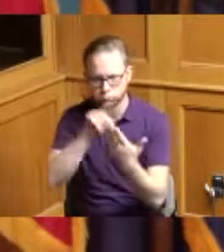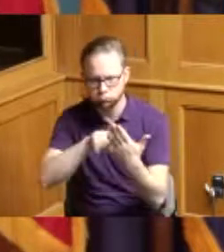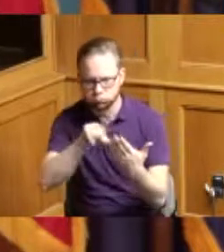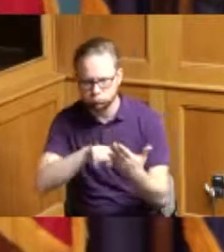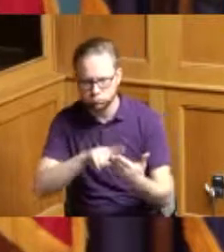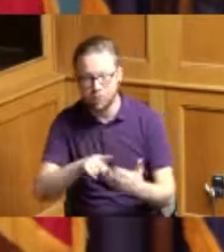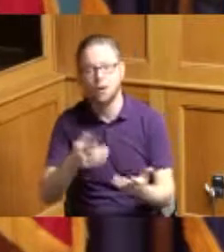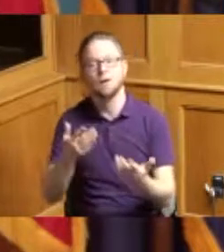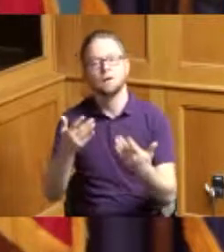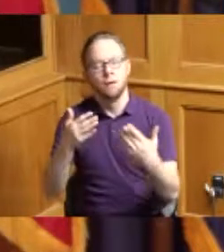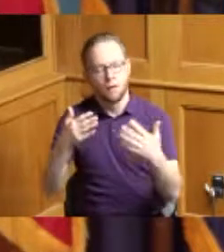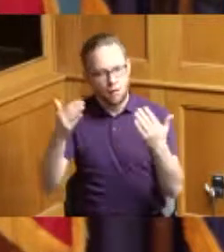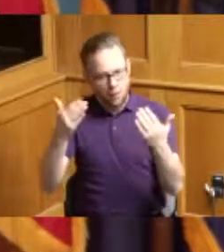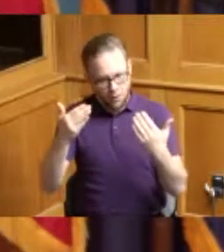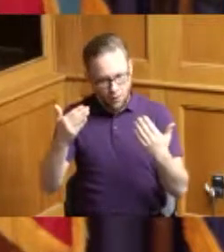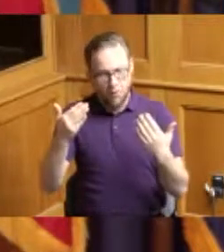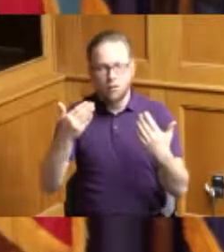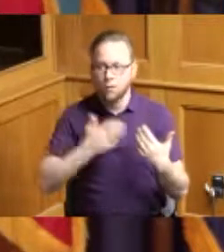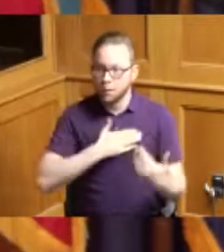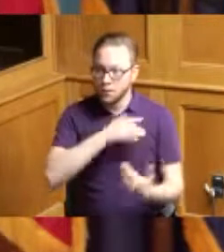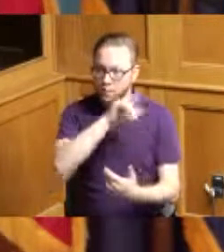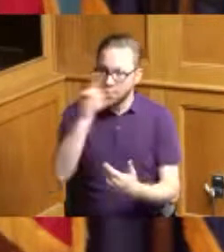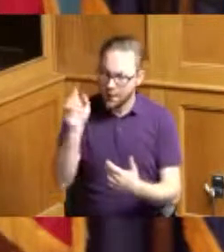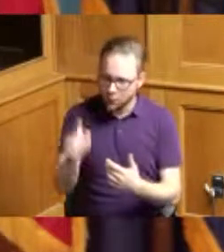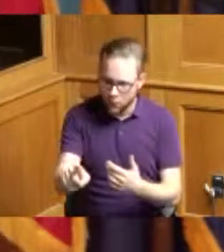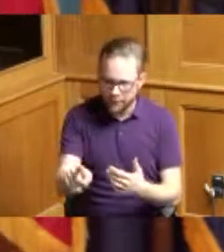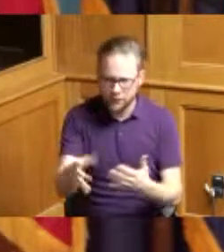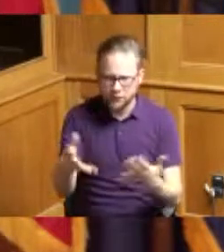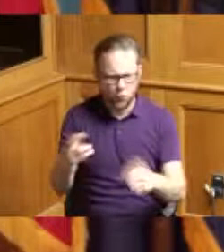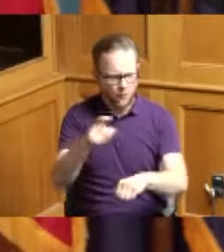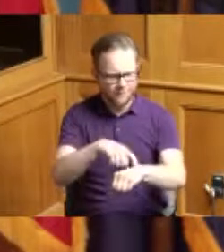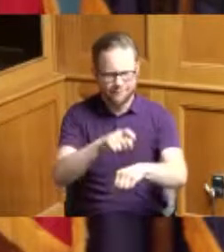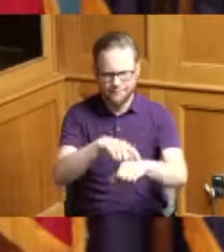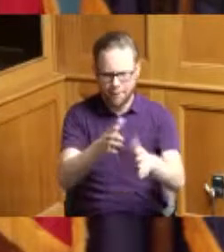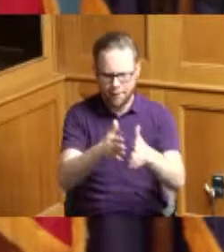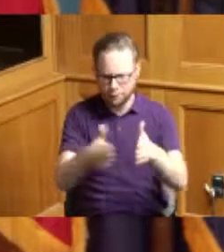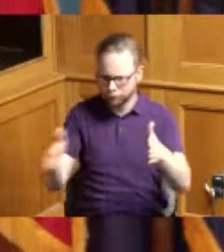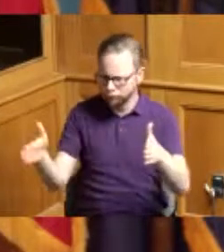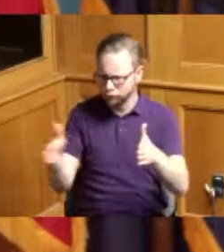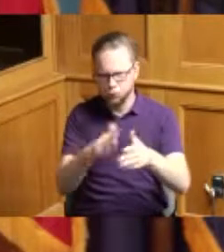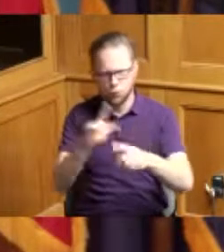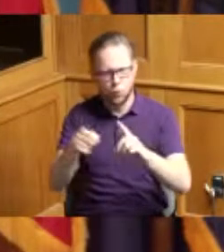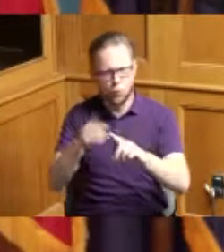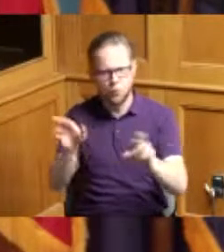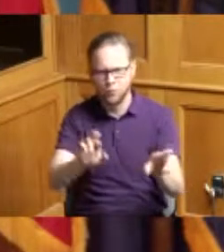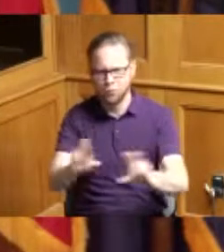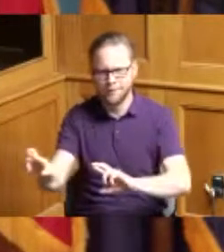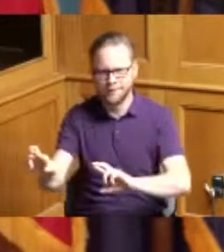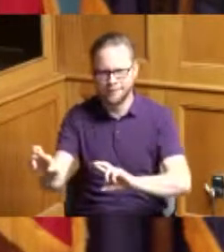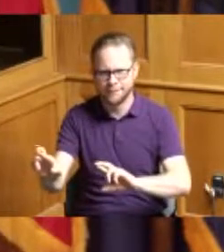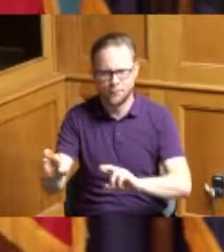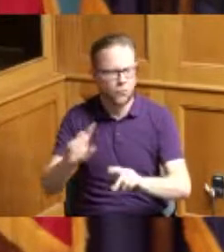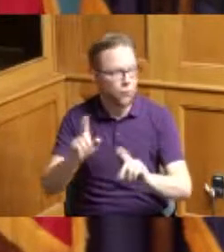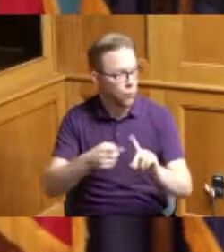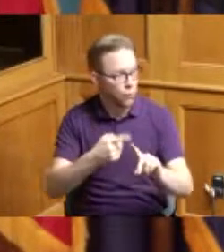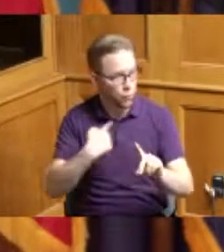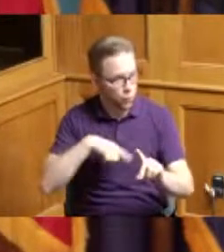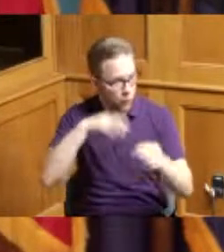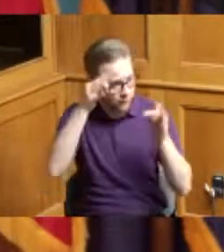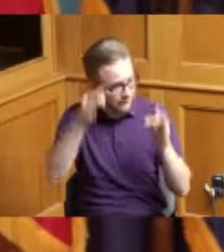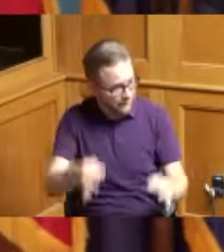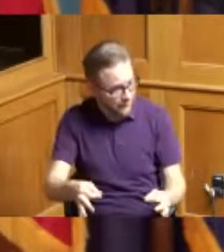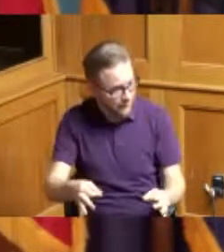question would be we got to get a timeline of when we would make a decision or you know when will